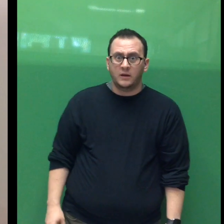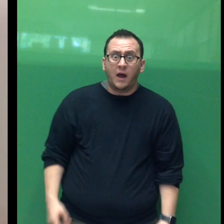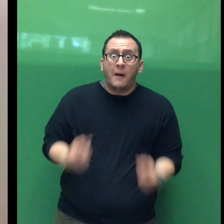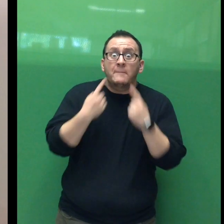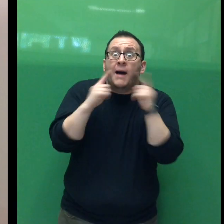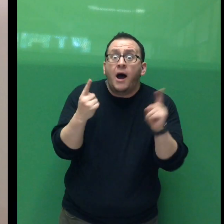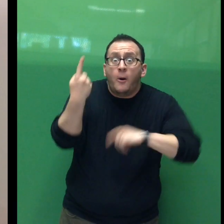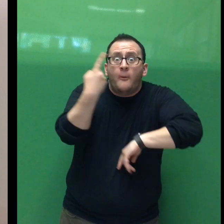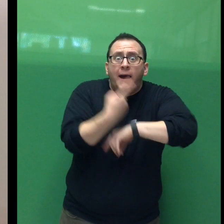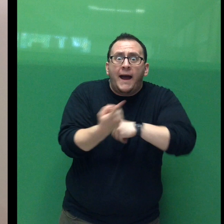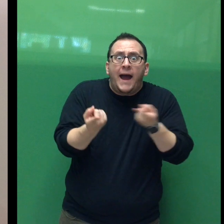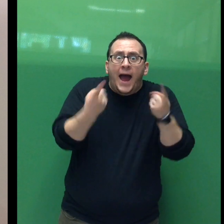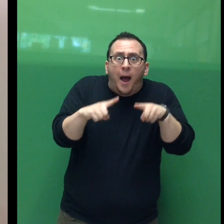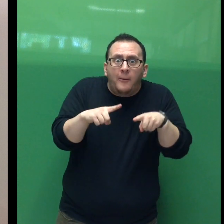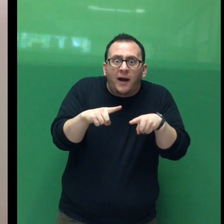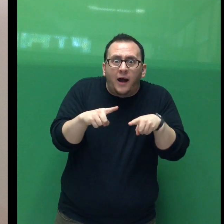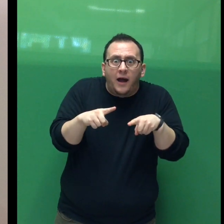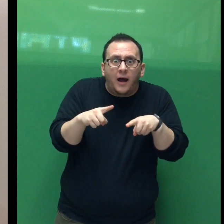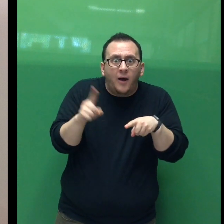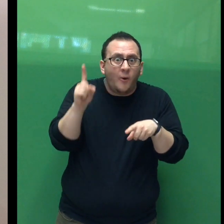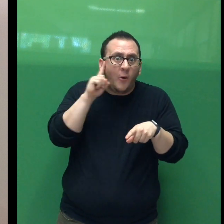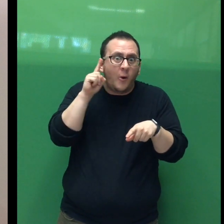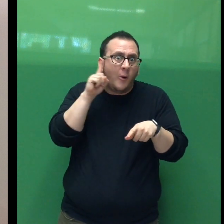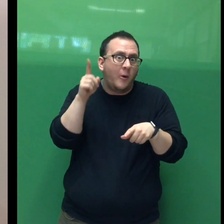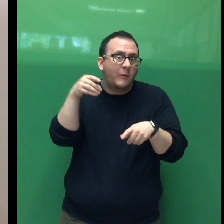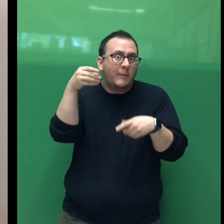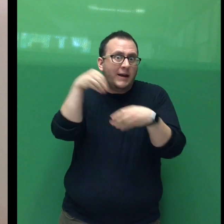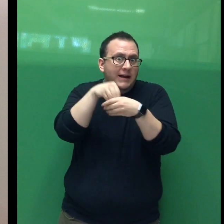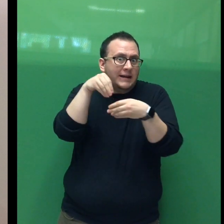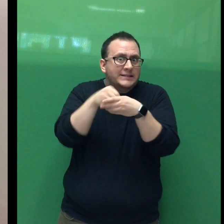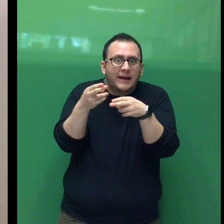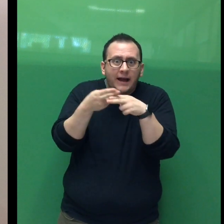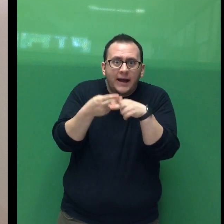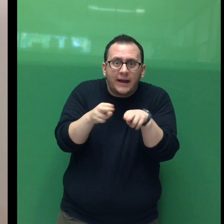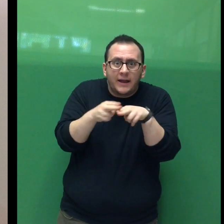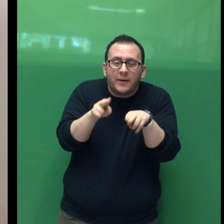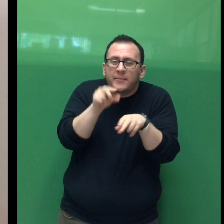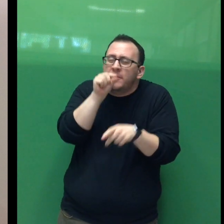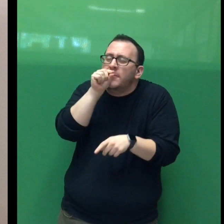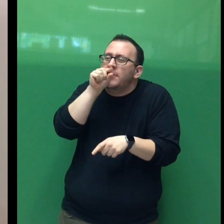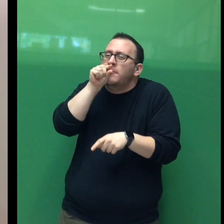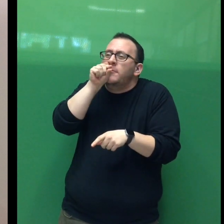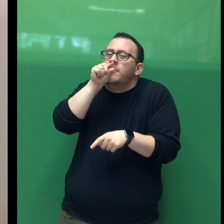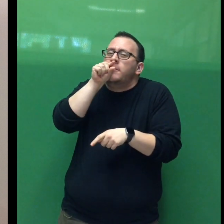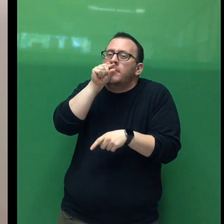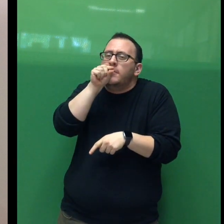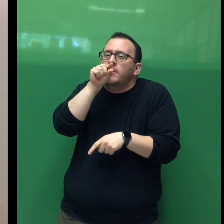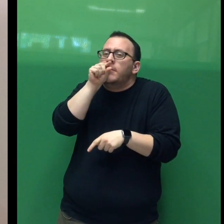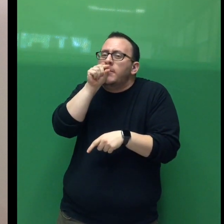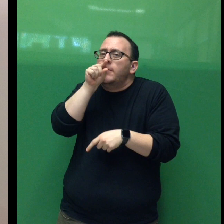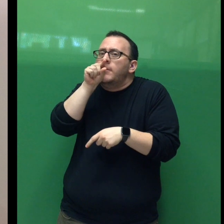Until one day they heard a sound coming from inside their egg. "Peep peep. Peep Peep," it said.